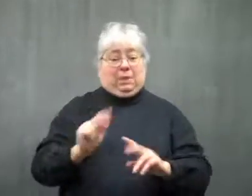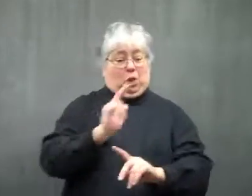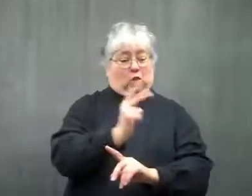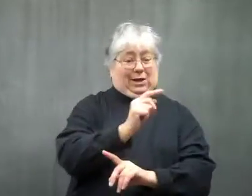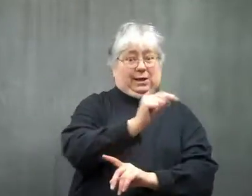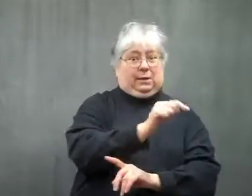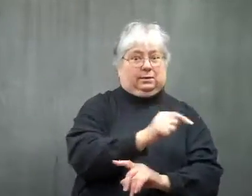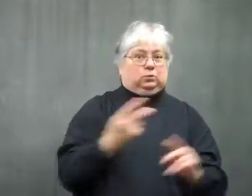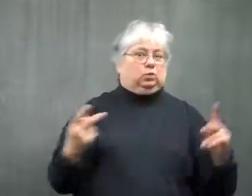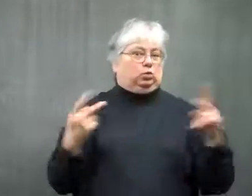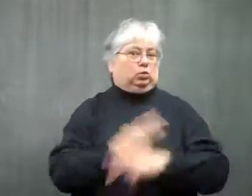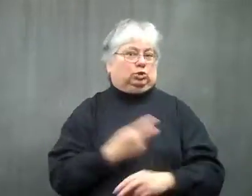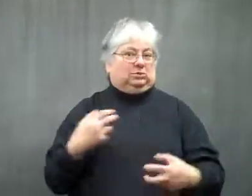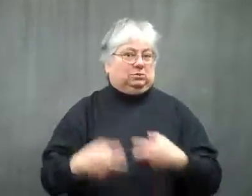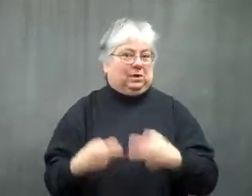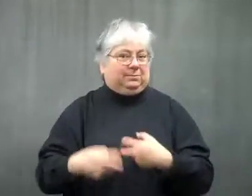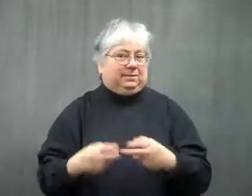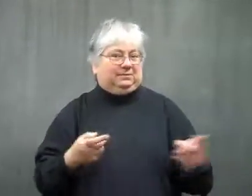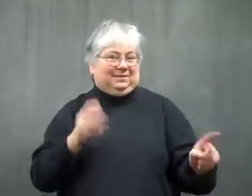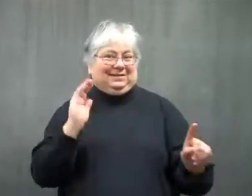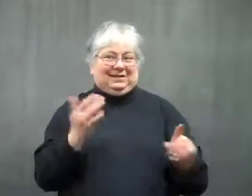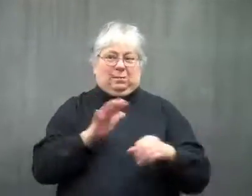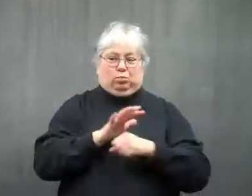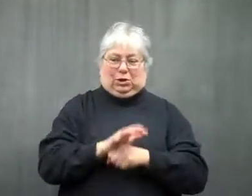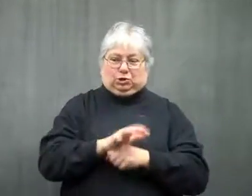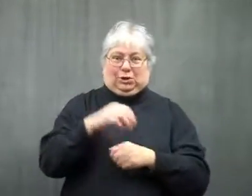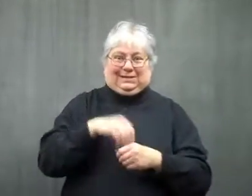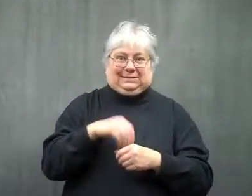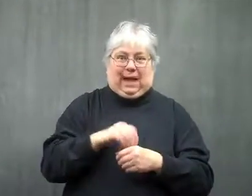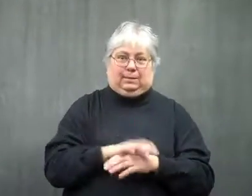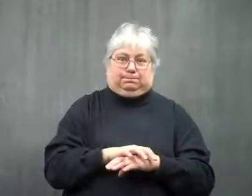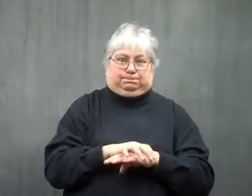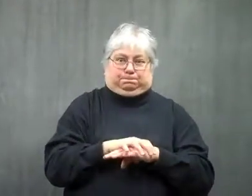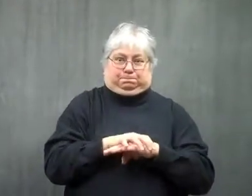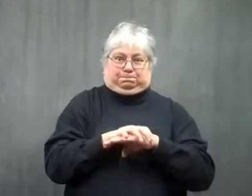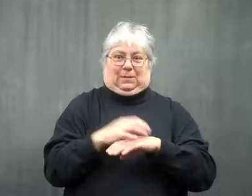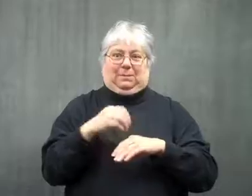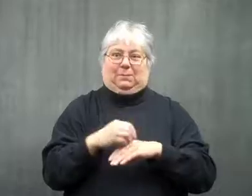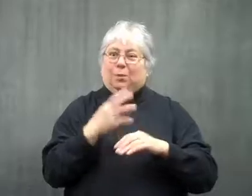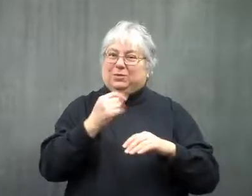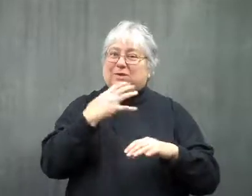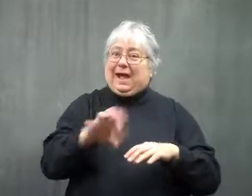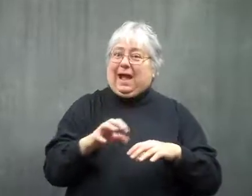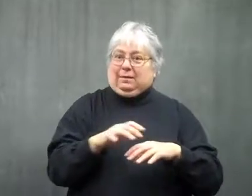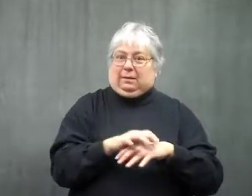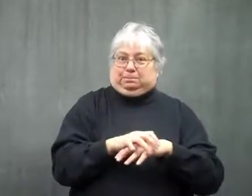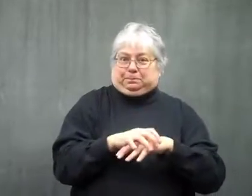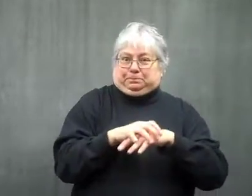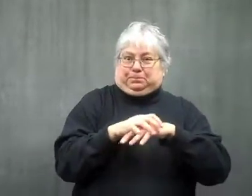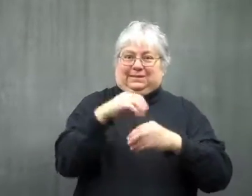Reactor 3 is most problematic. The heat is causing pressure to rise inside.